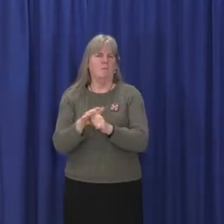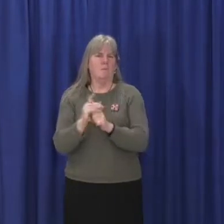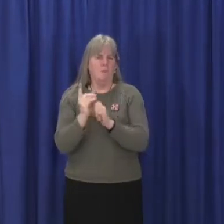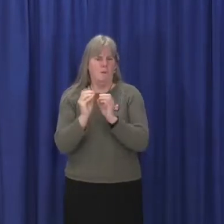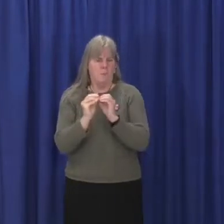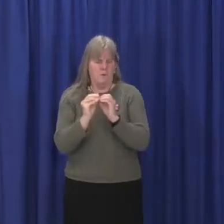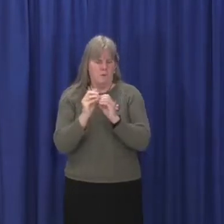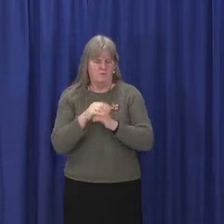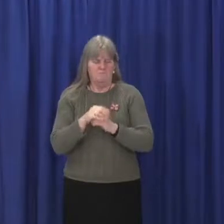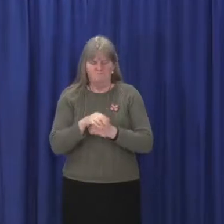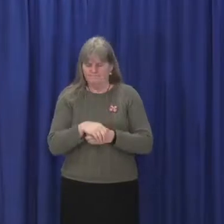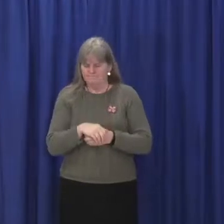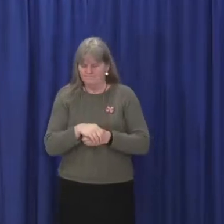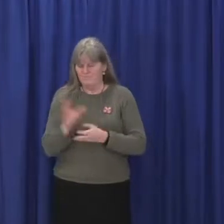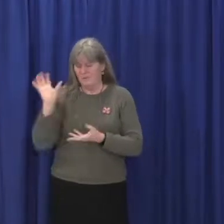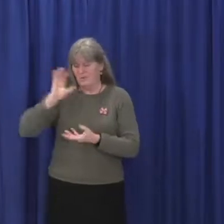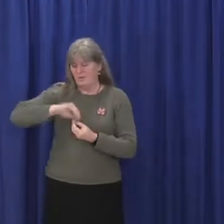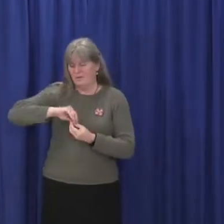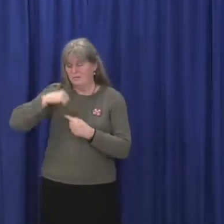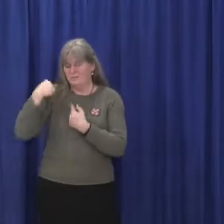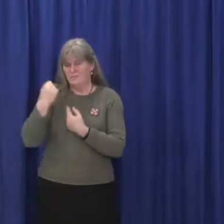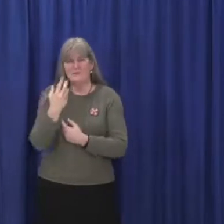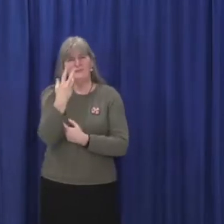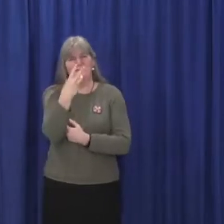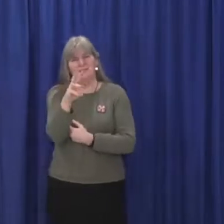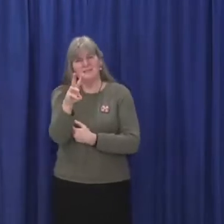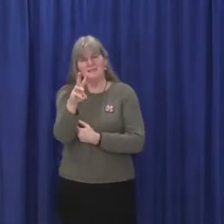This is the 16th person in our territory.